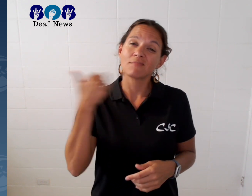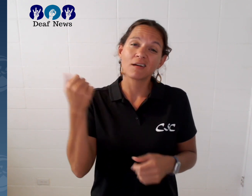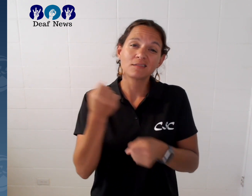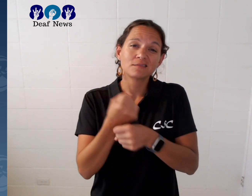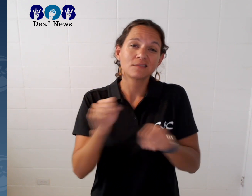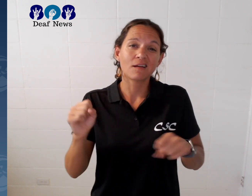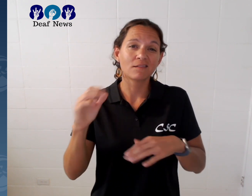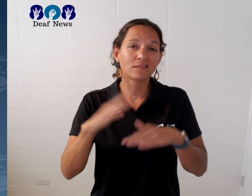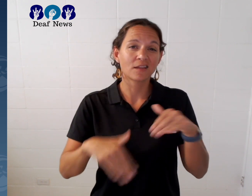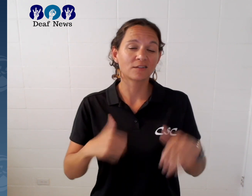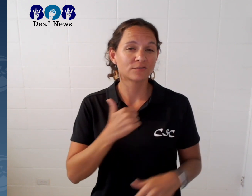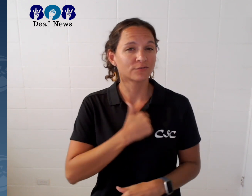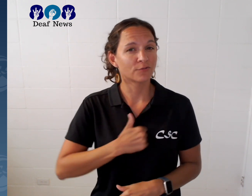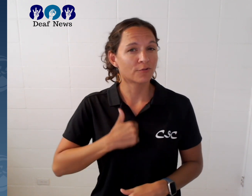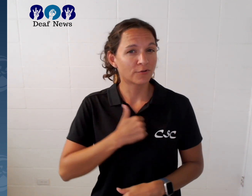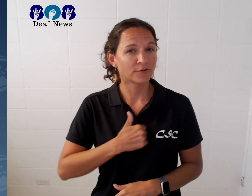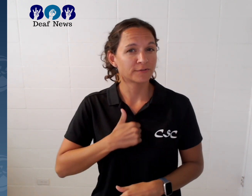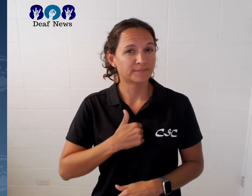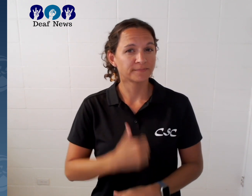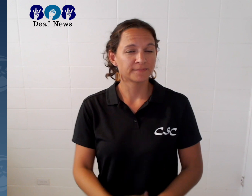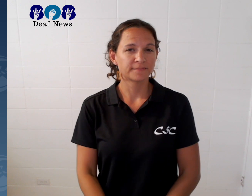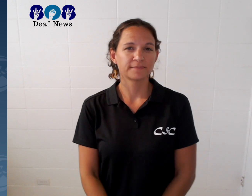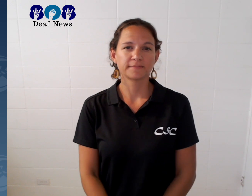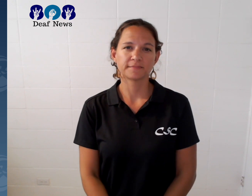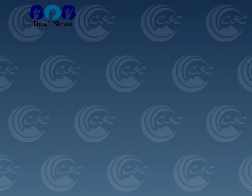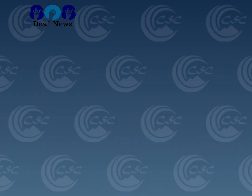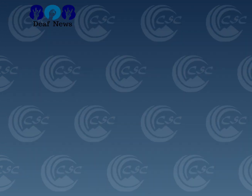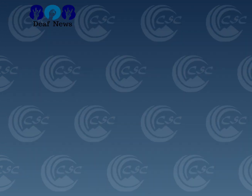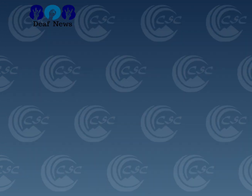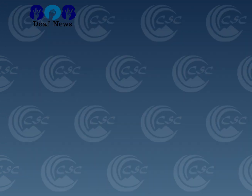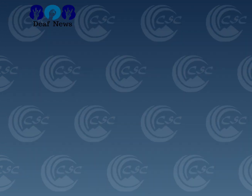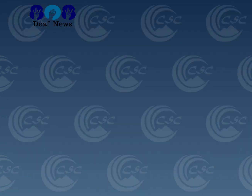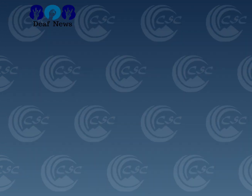an epidemiologist said, “It is better to be safe than sorry.”